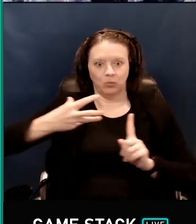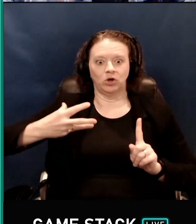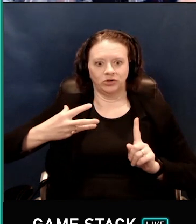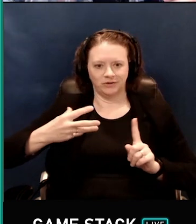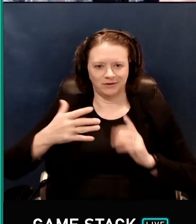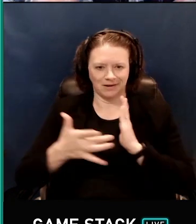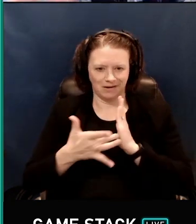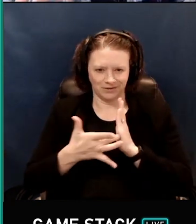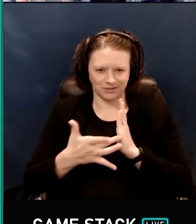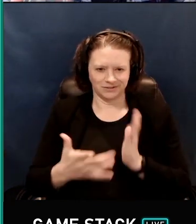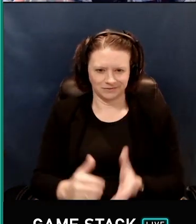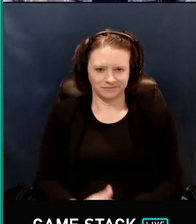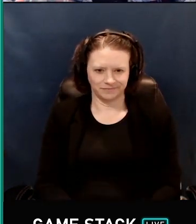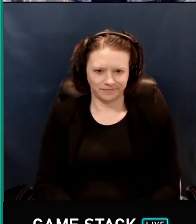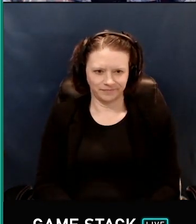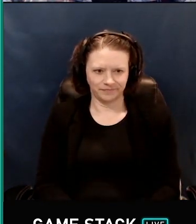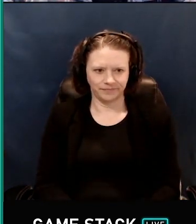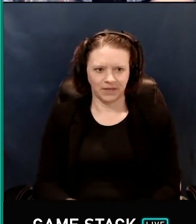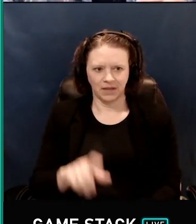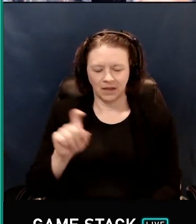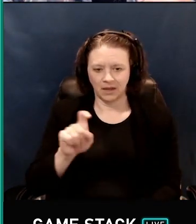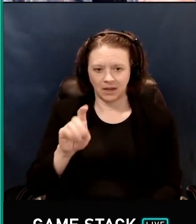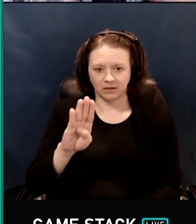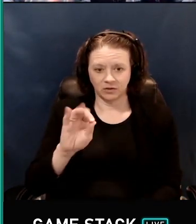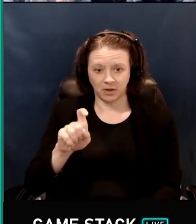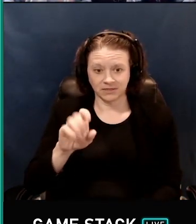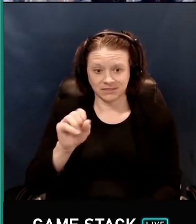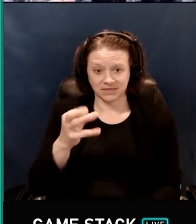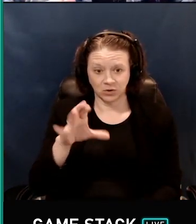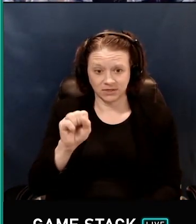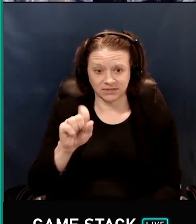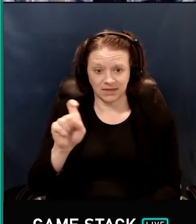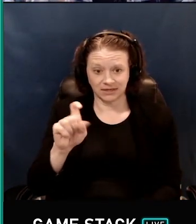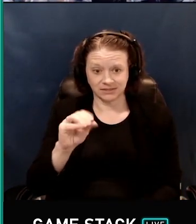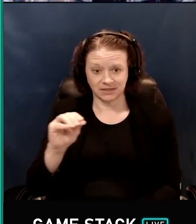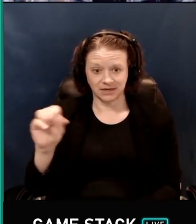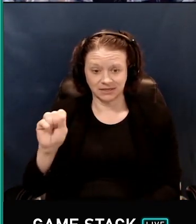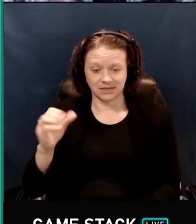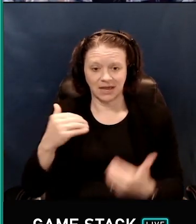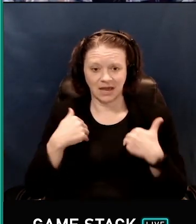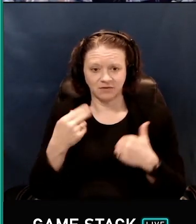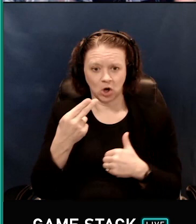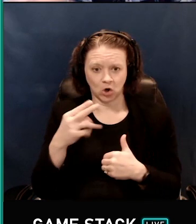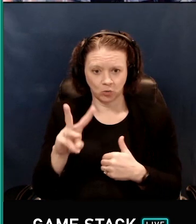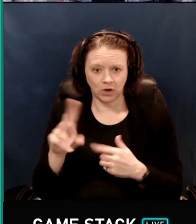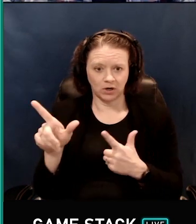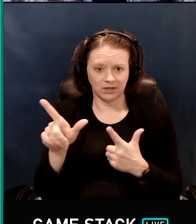And so Xbox series X and S, they have hardware accelerated decompression. That's part of the Velocity architecture.